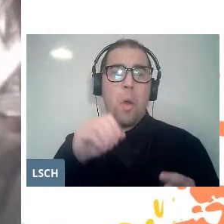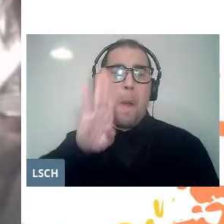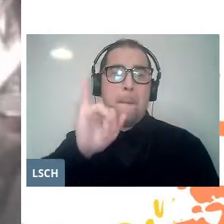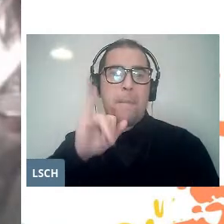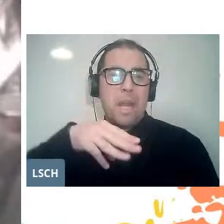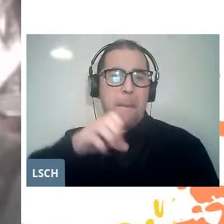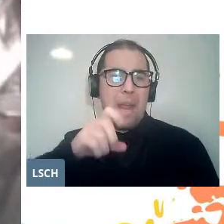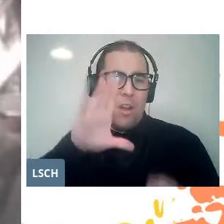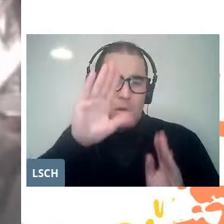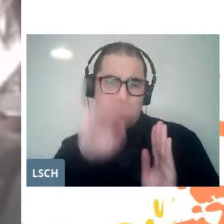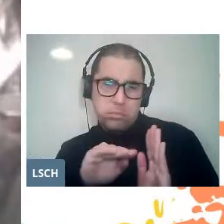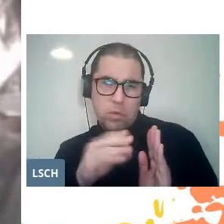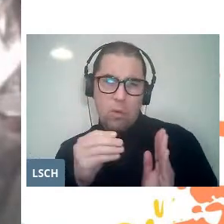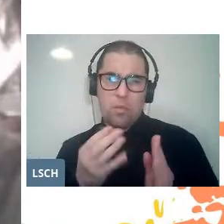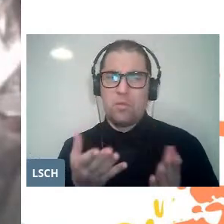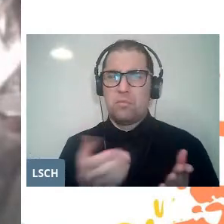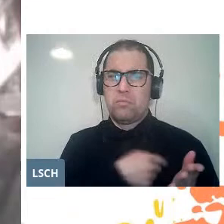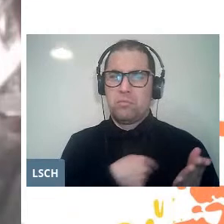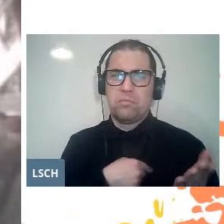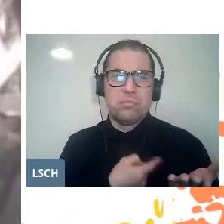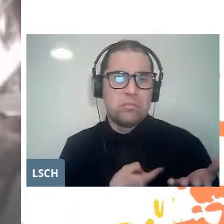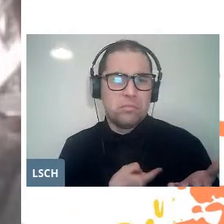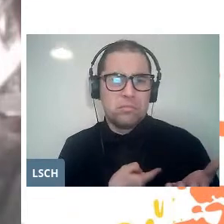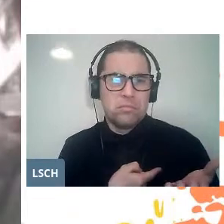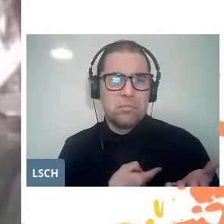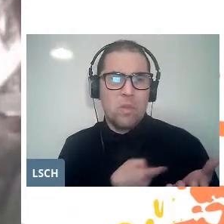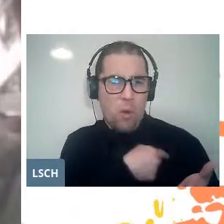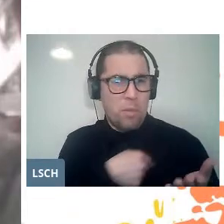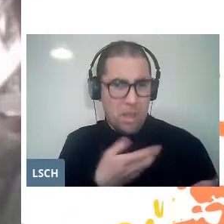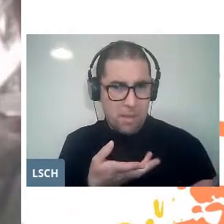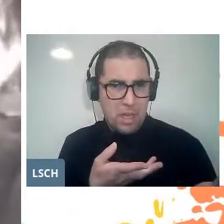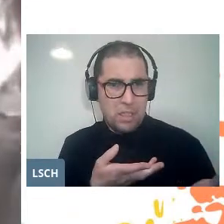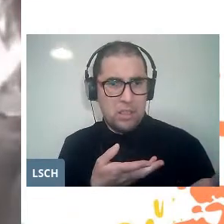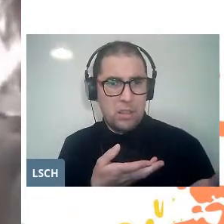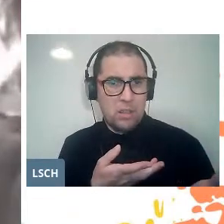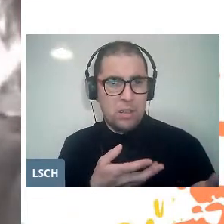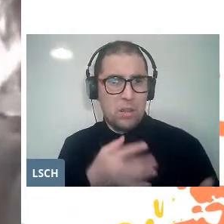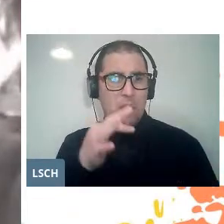What is it called? What is this symphony called? Funereal.